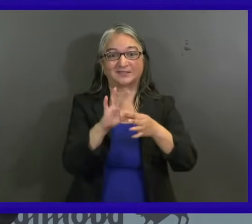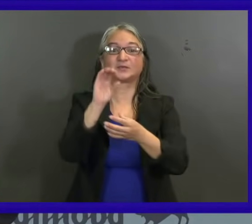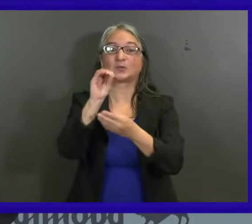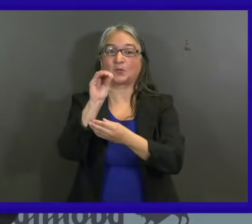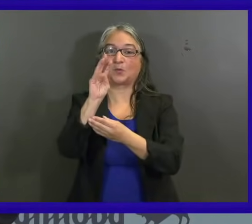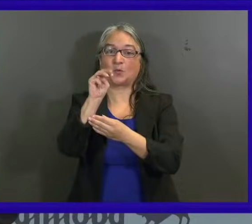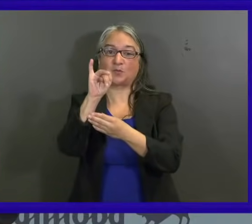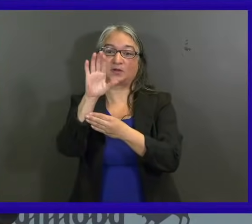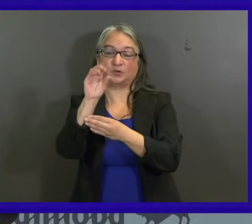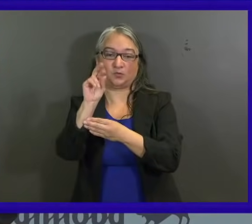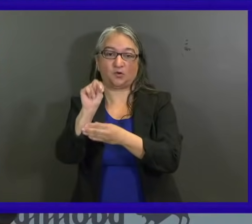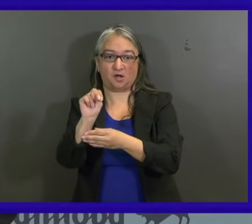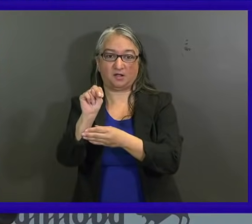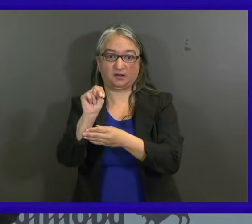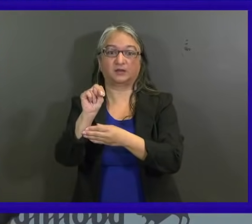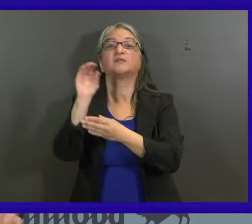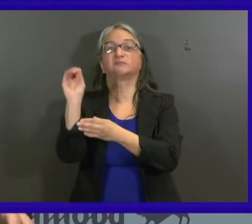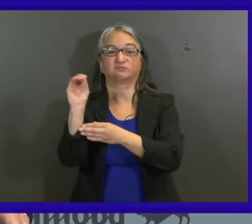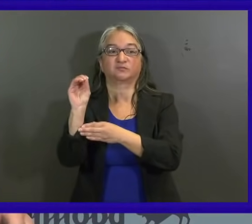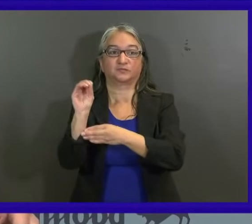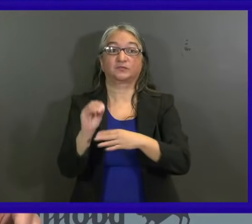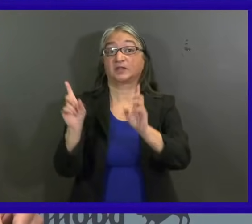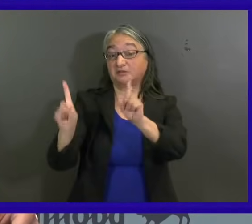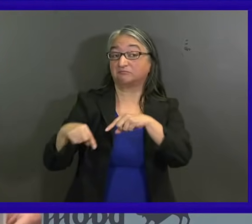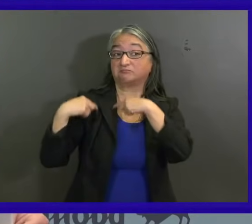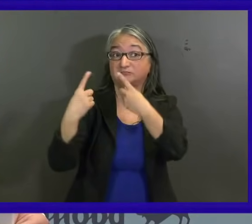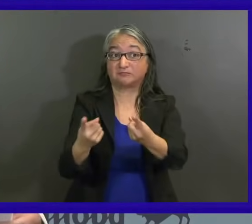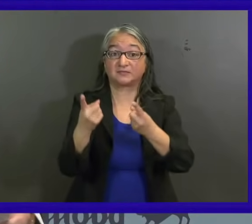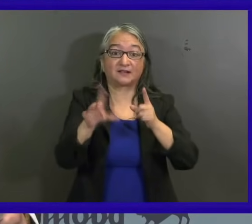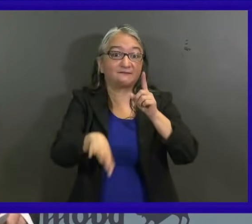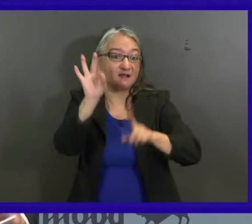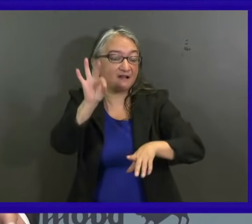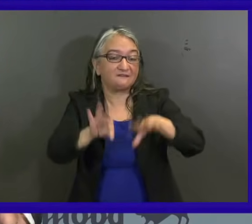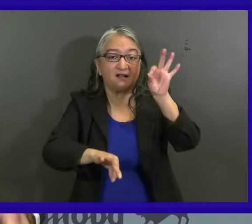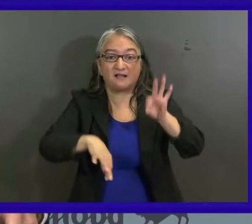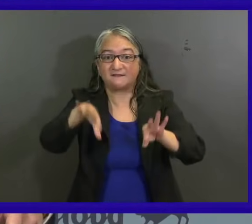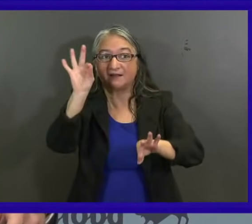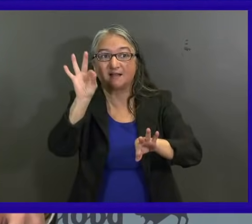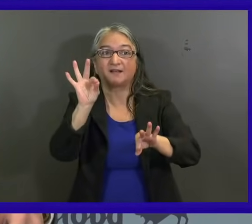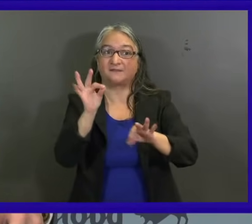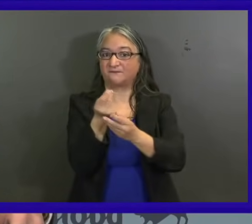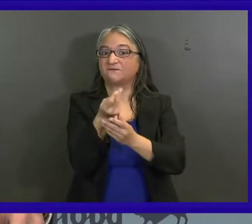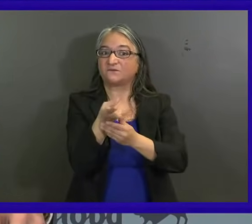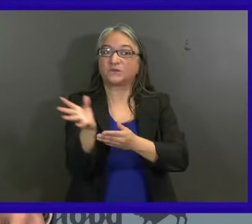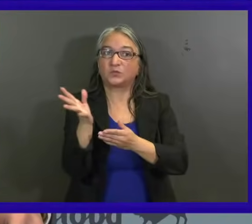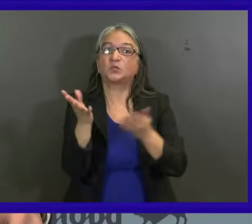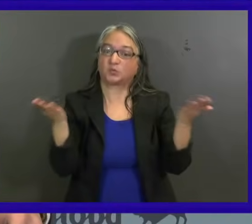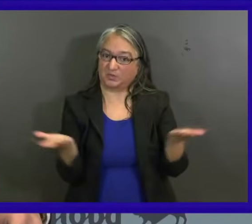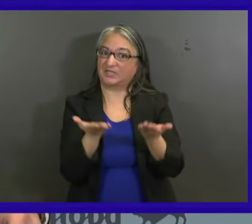mathub at this point so we need to rely on data from from other sources right now to